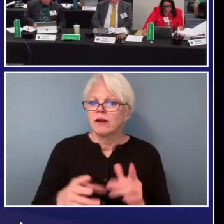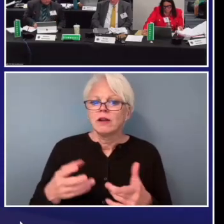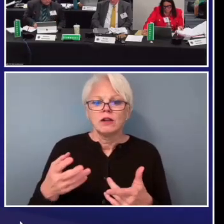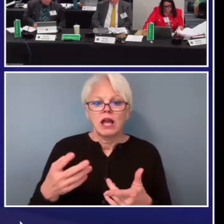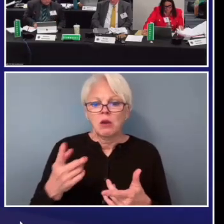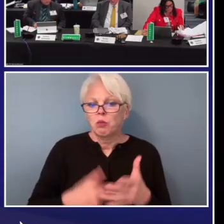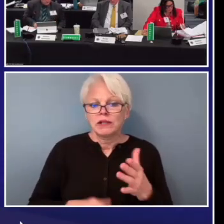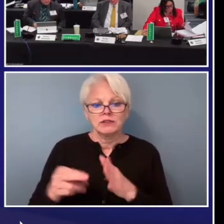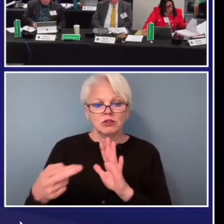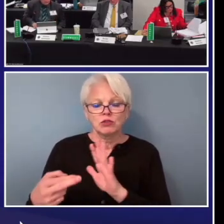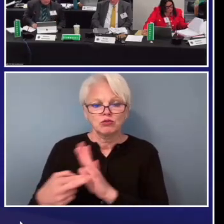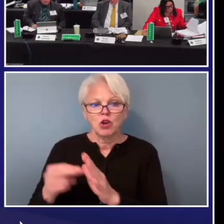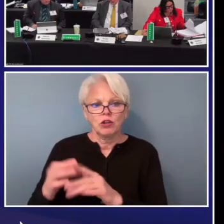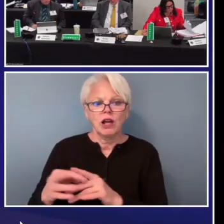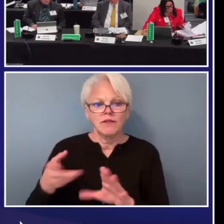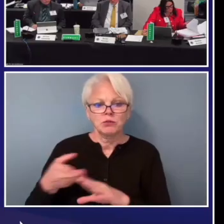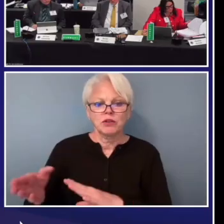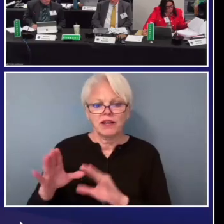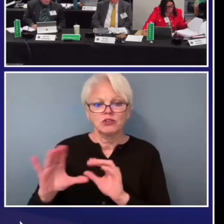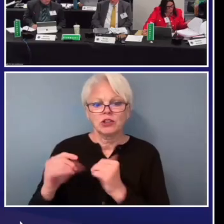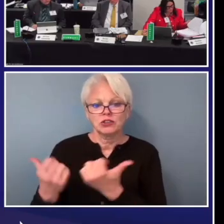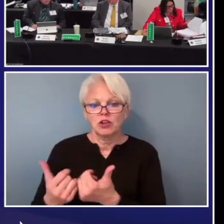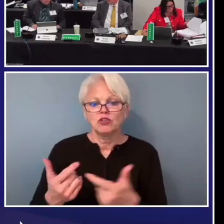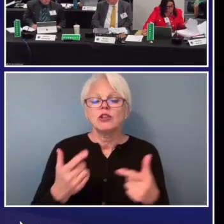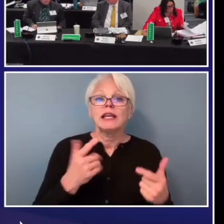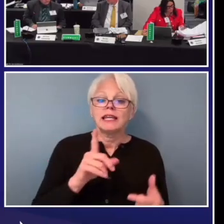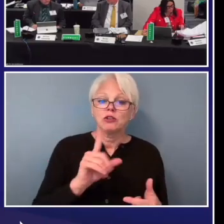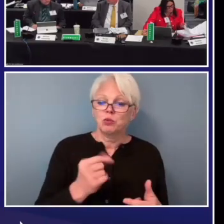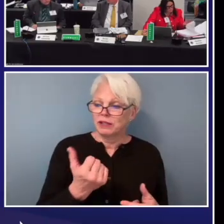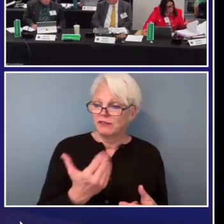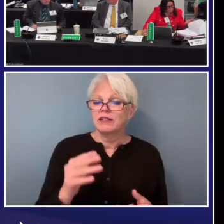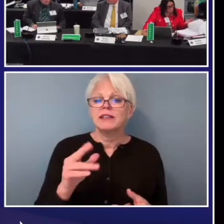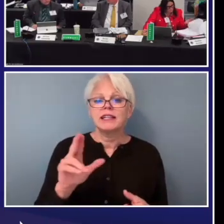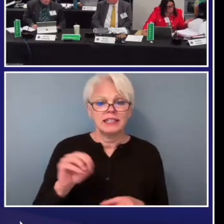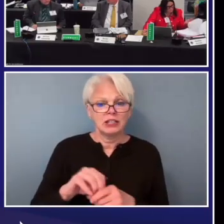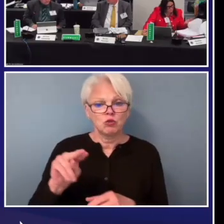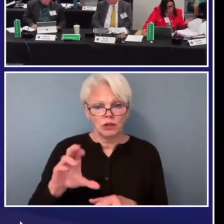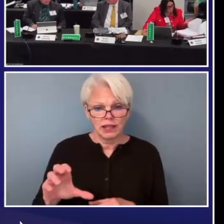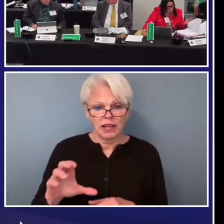There was a case in 2015 in North Carolina, uh, involving the board of dental examiners in